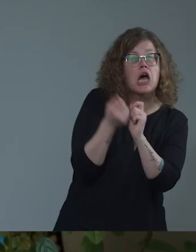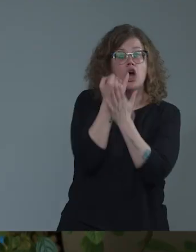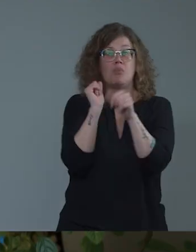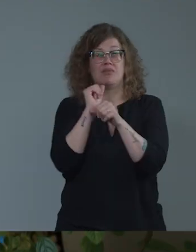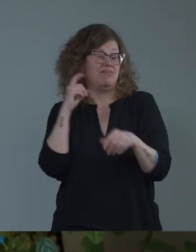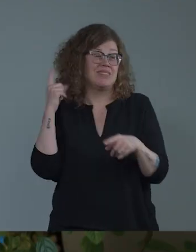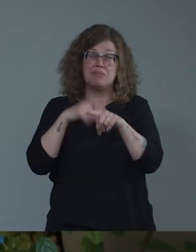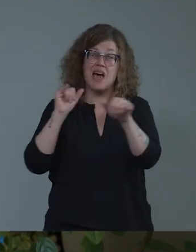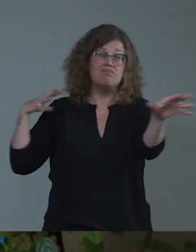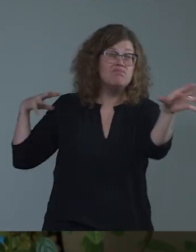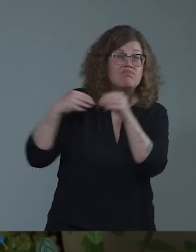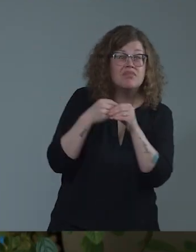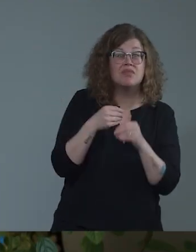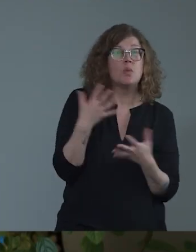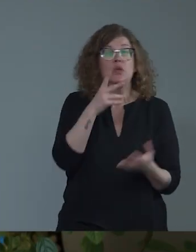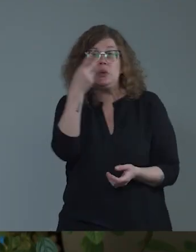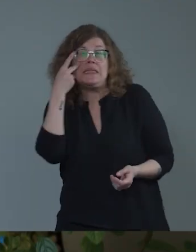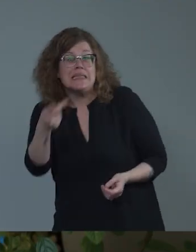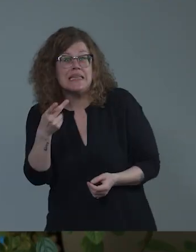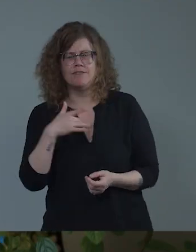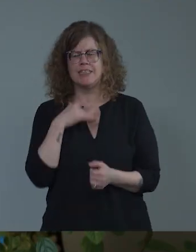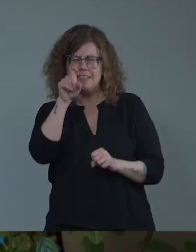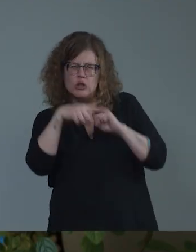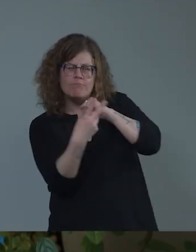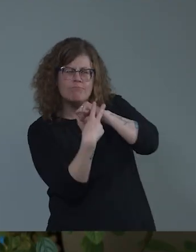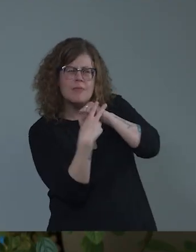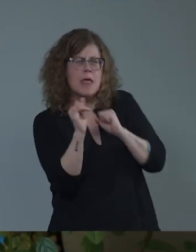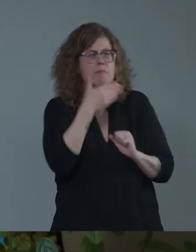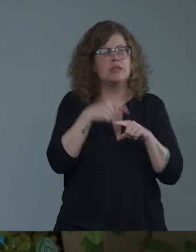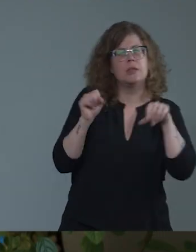as best as possible in a, in a particular condition, and whether that's possible and